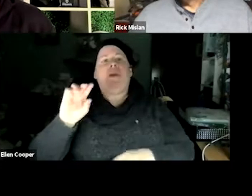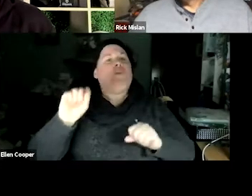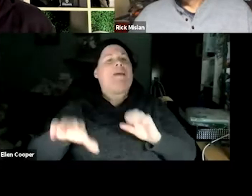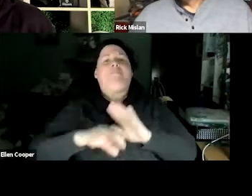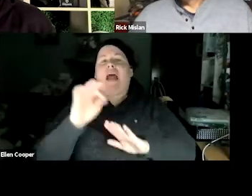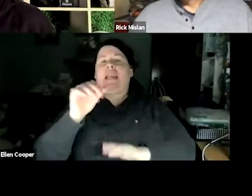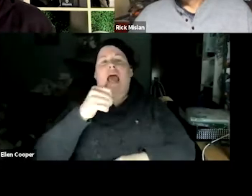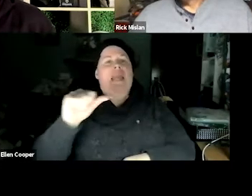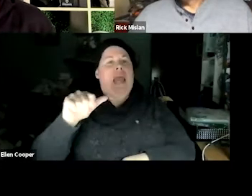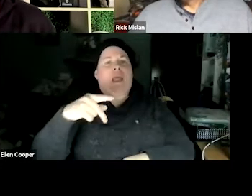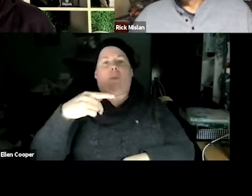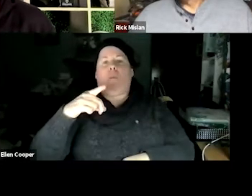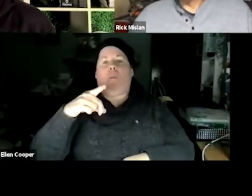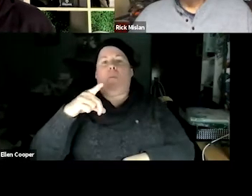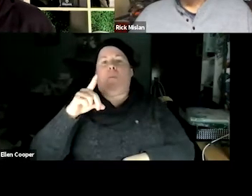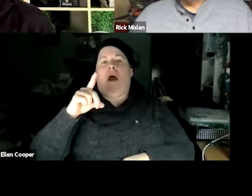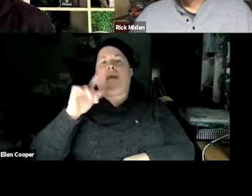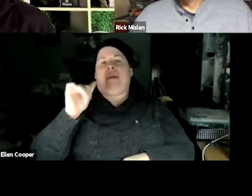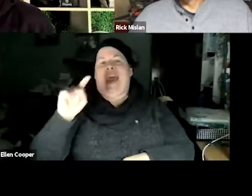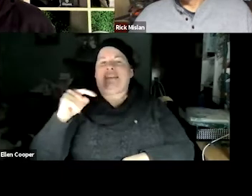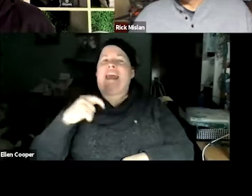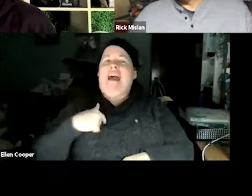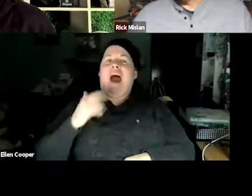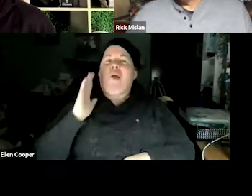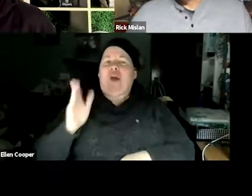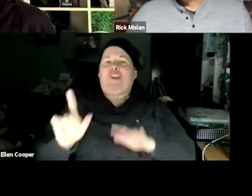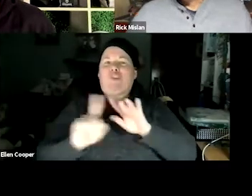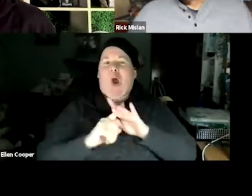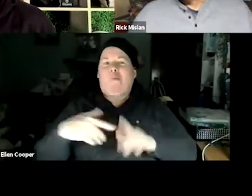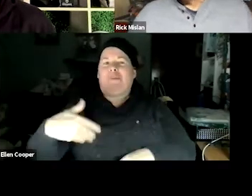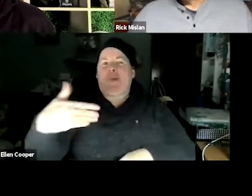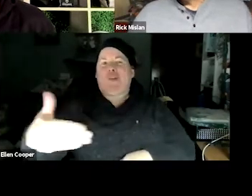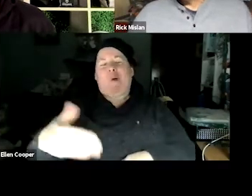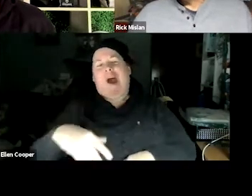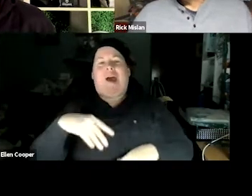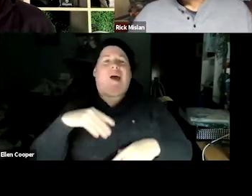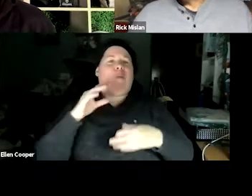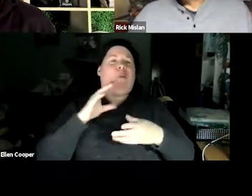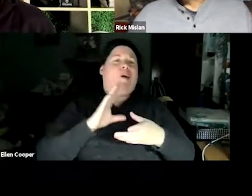you'll hear me on there every couple of weeks blabber on about something rather Rick Mislan: Well, let's see, starting a career in